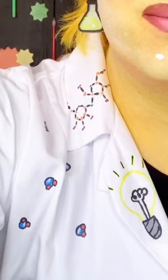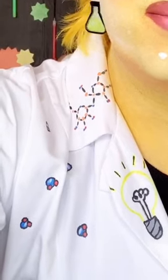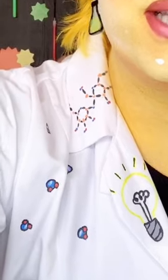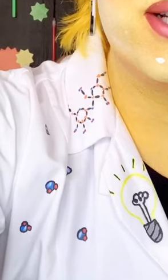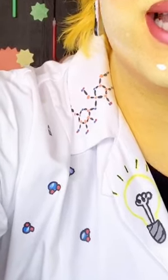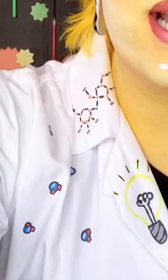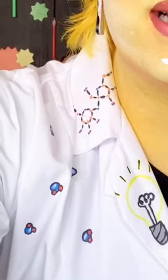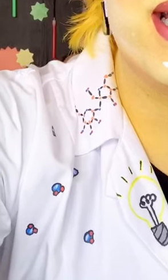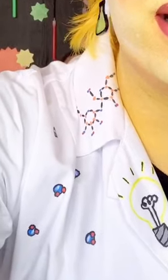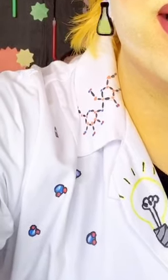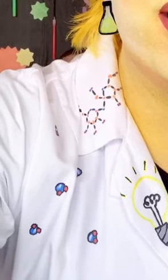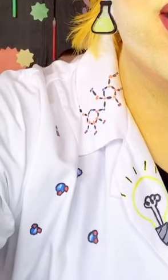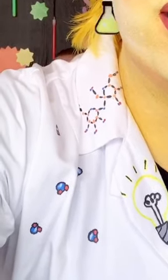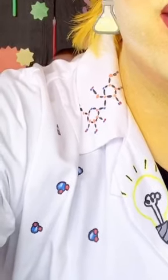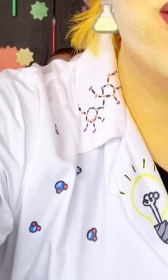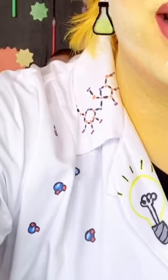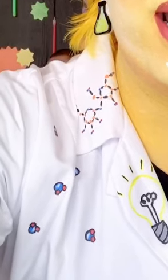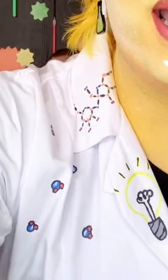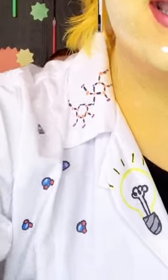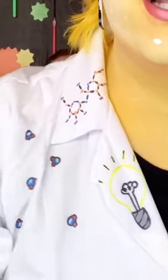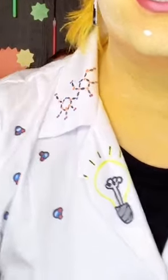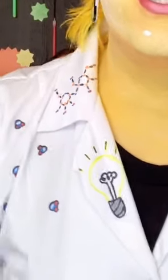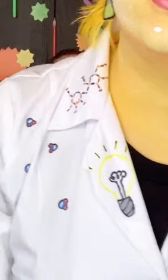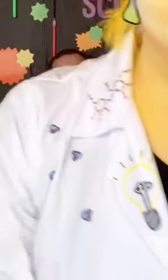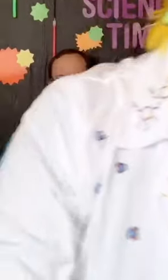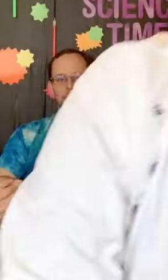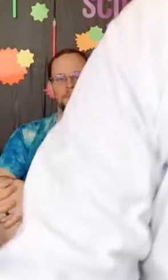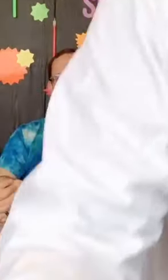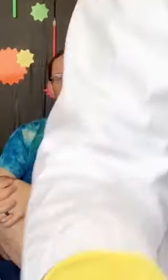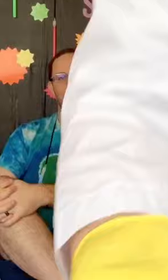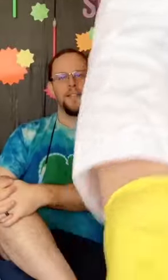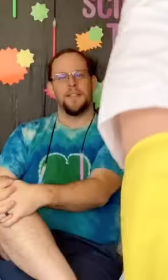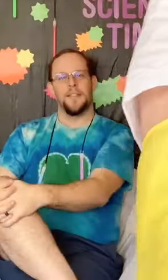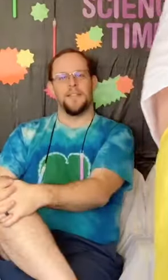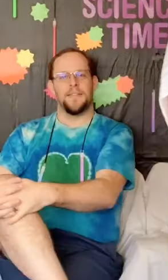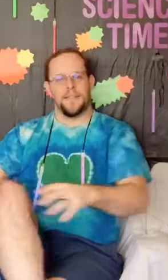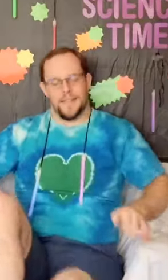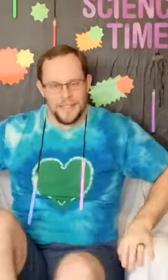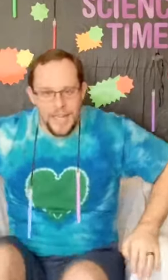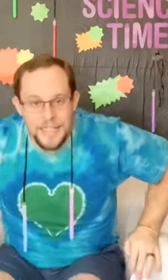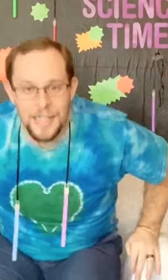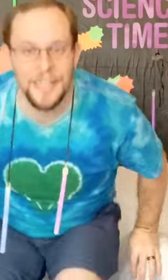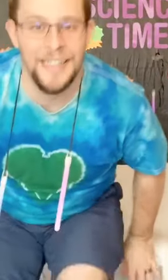Mr. Zae is here. Okay, I can, can, can you? Mr Aaron? AARON: Oh, yes. CALI: Can you click